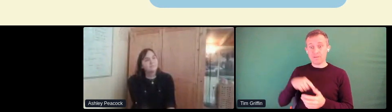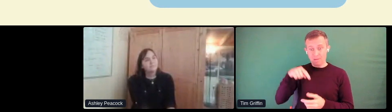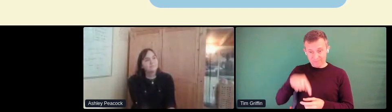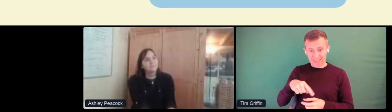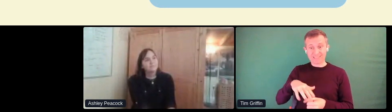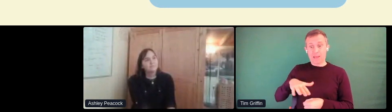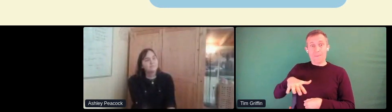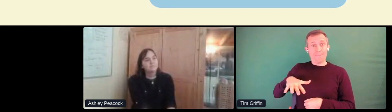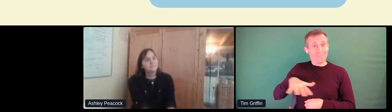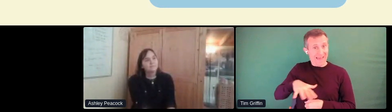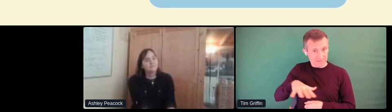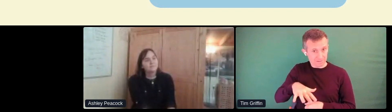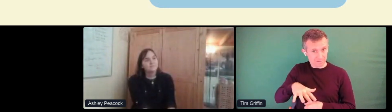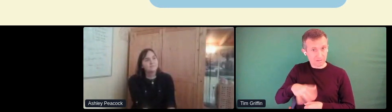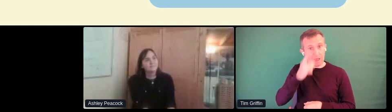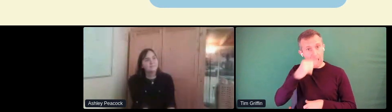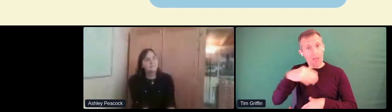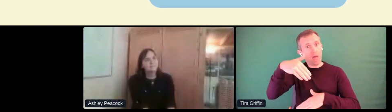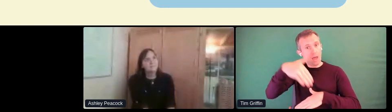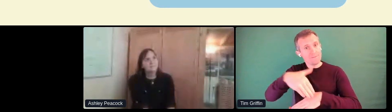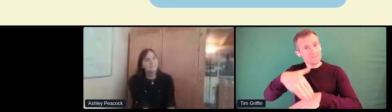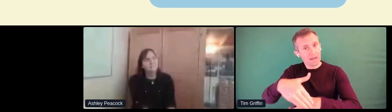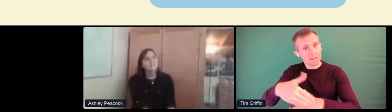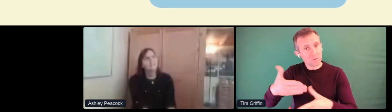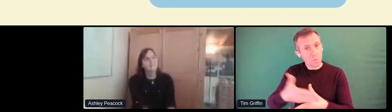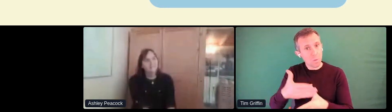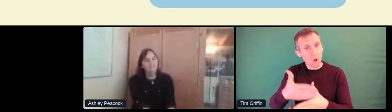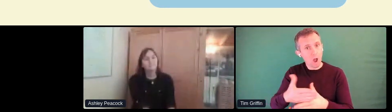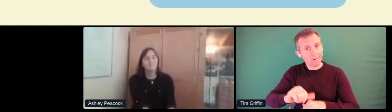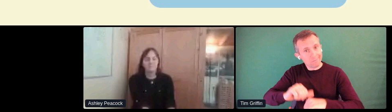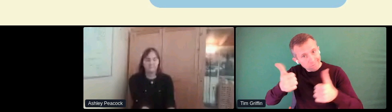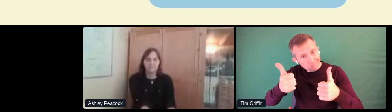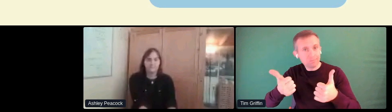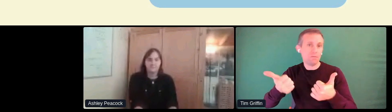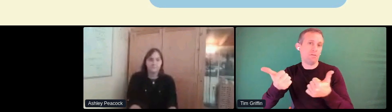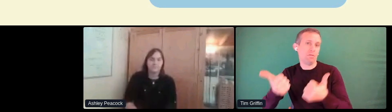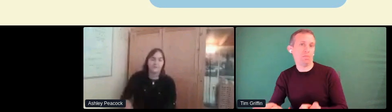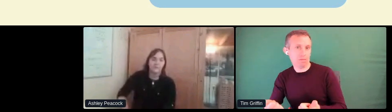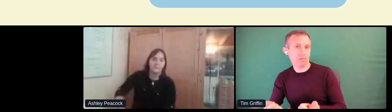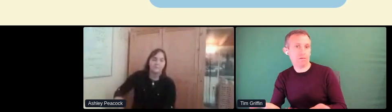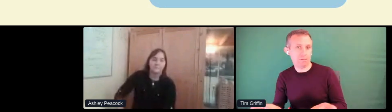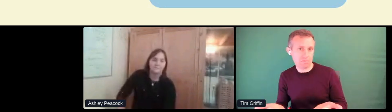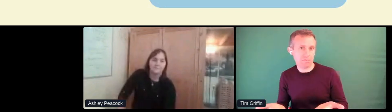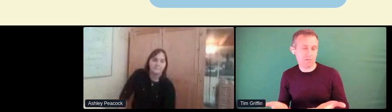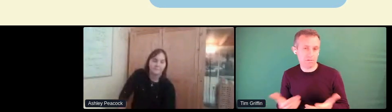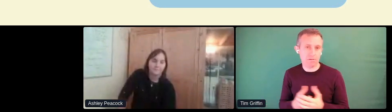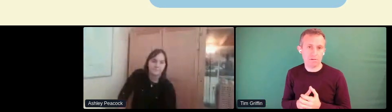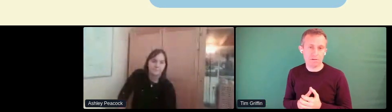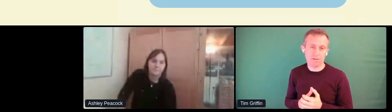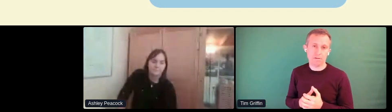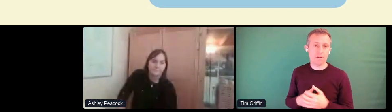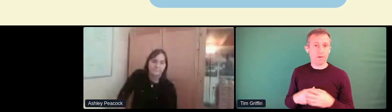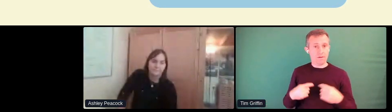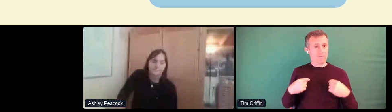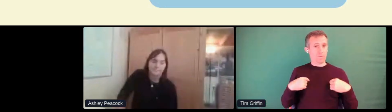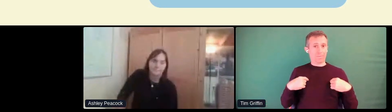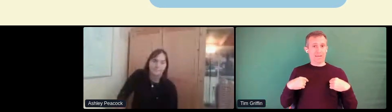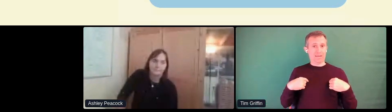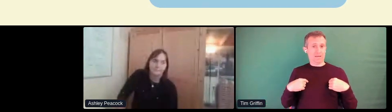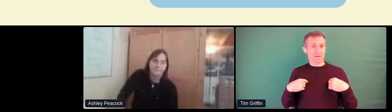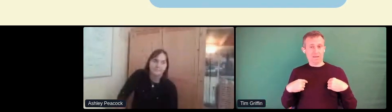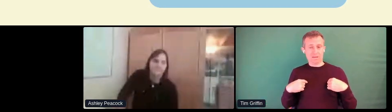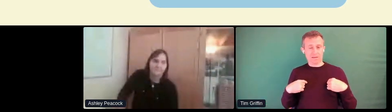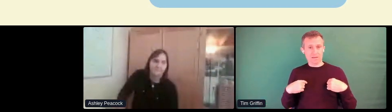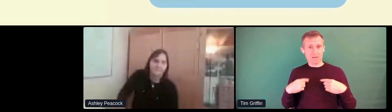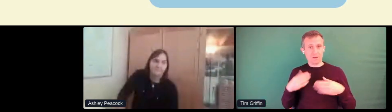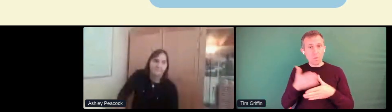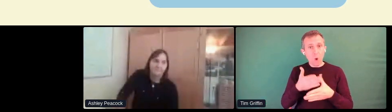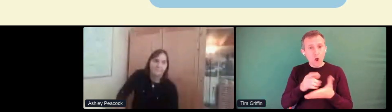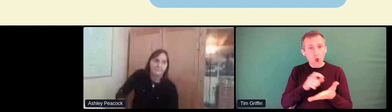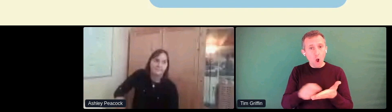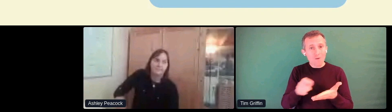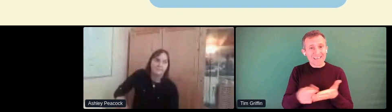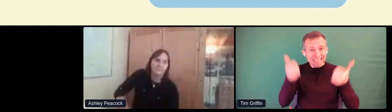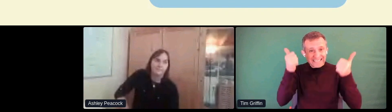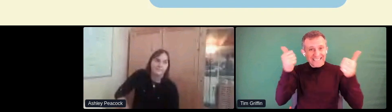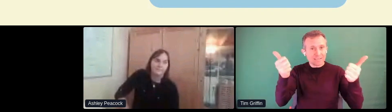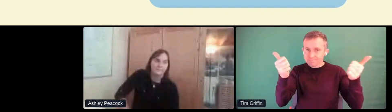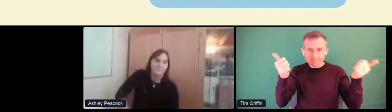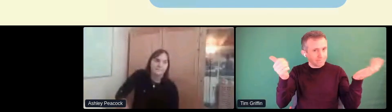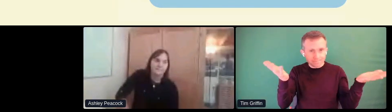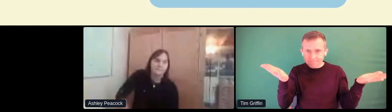to work and to be productive. For me, I can't work from an office. The unexpected changes of